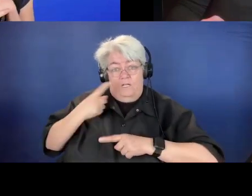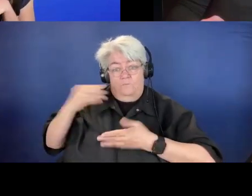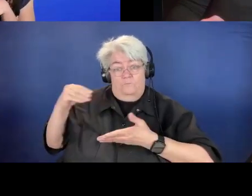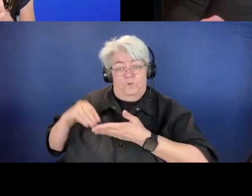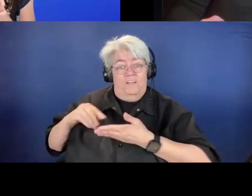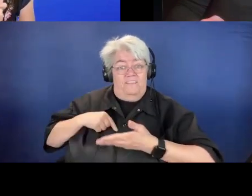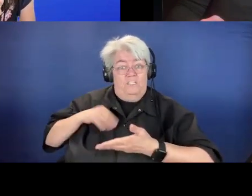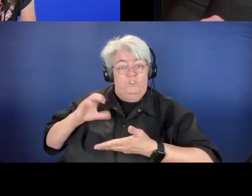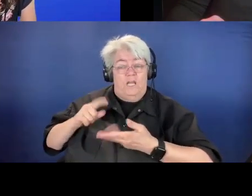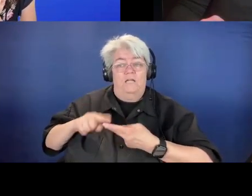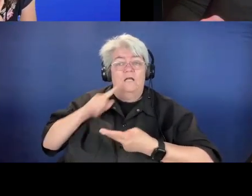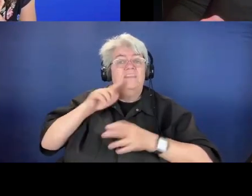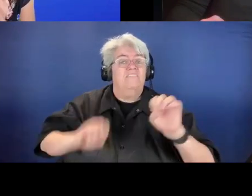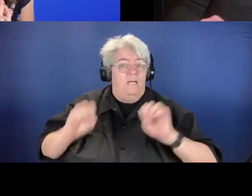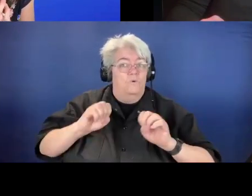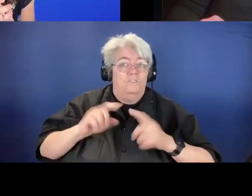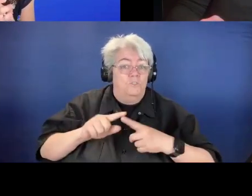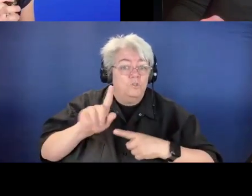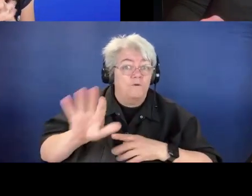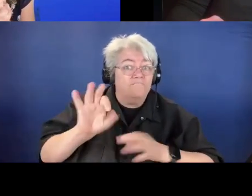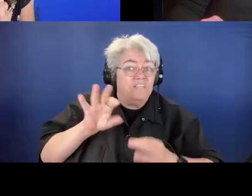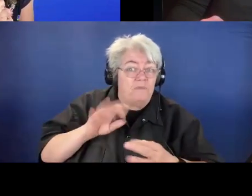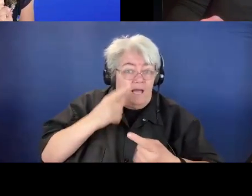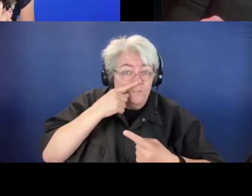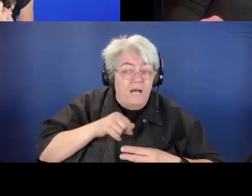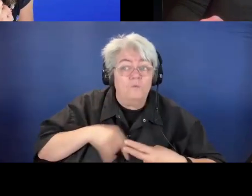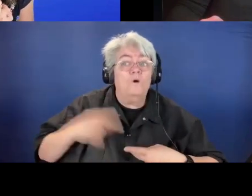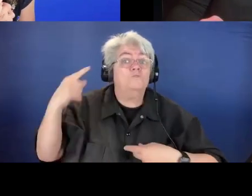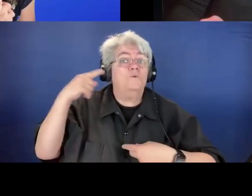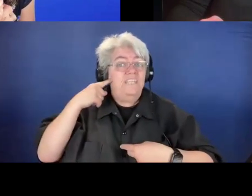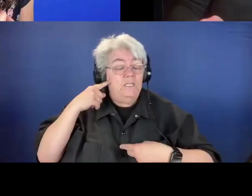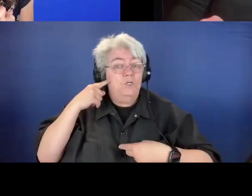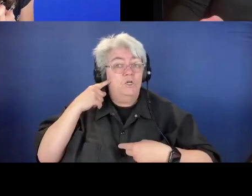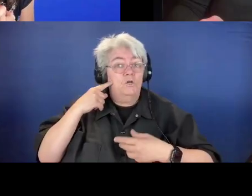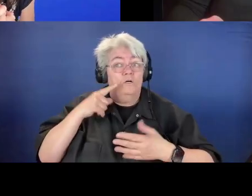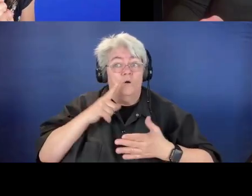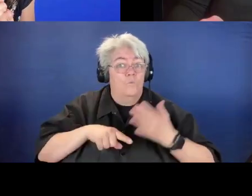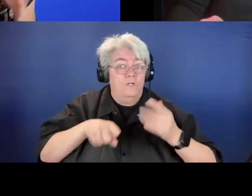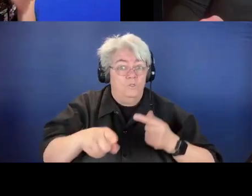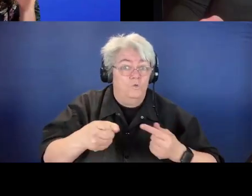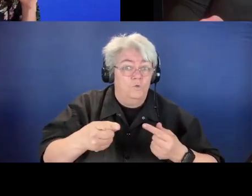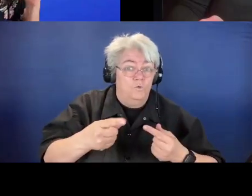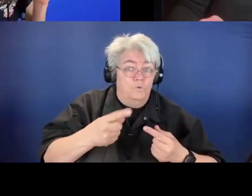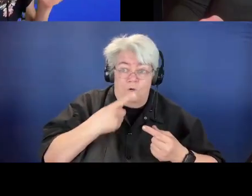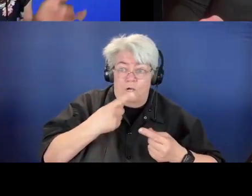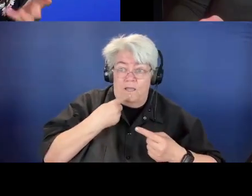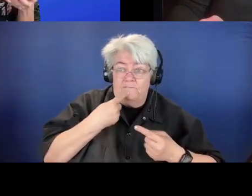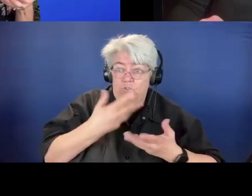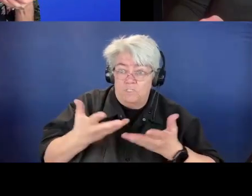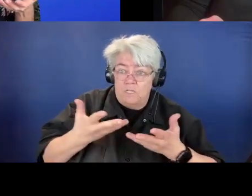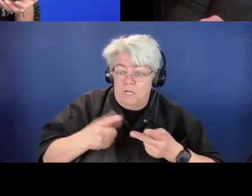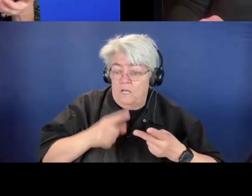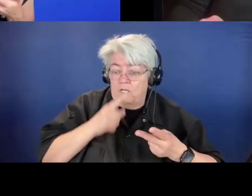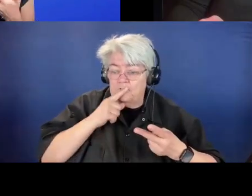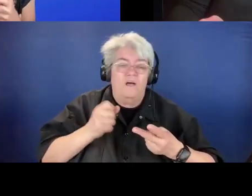Please put in your feedback. We like to hear what you have to say and this helps support our project